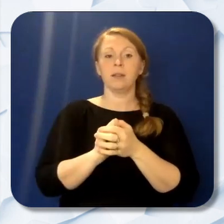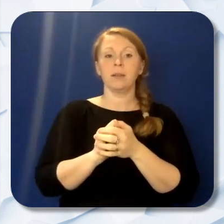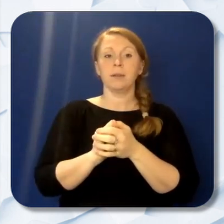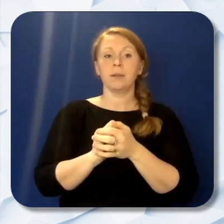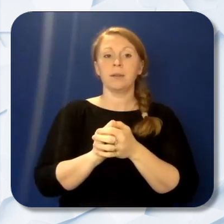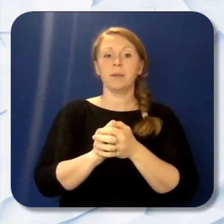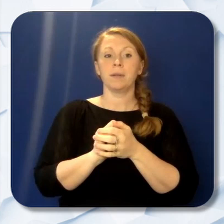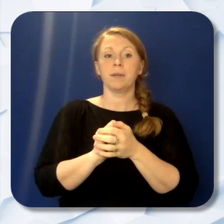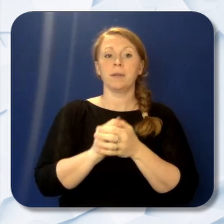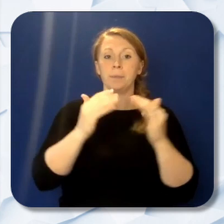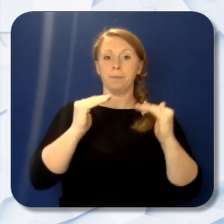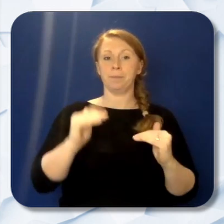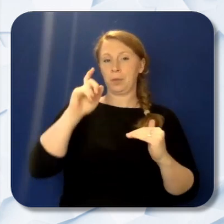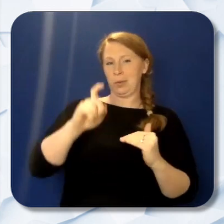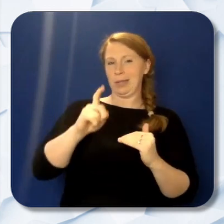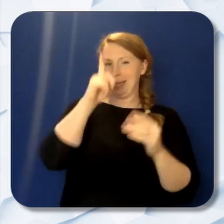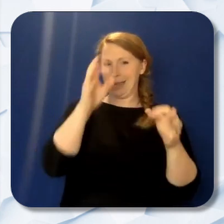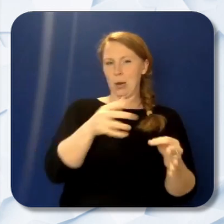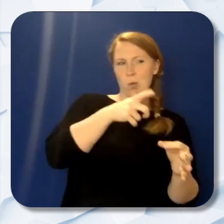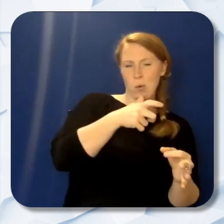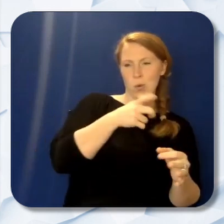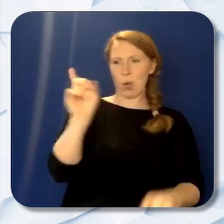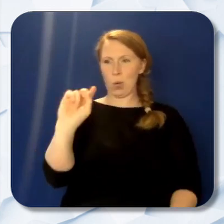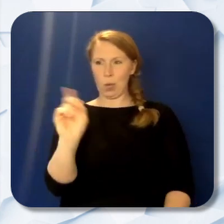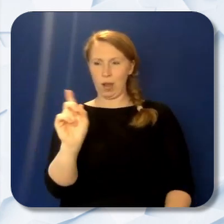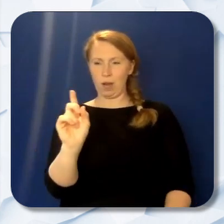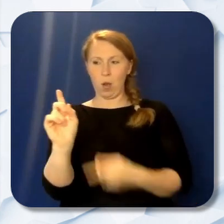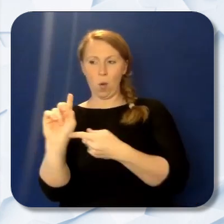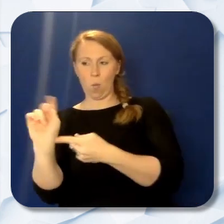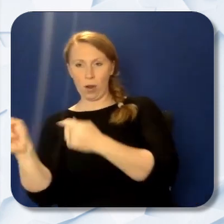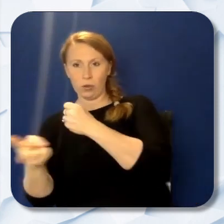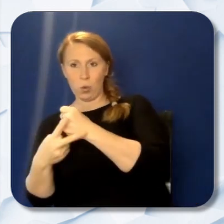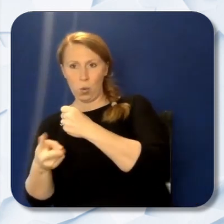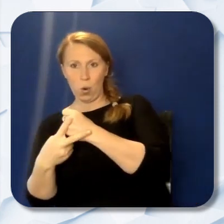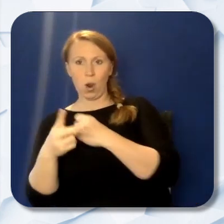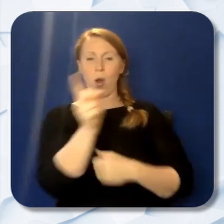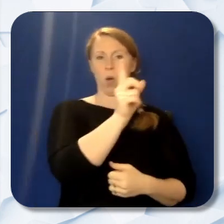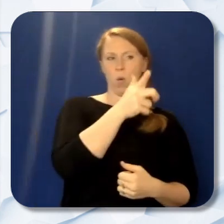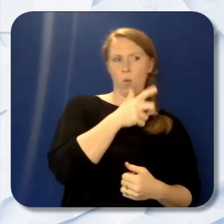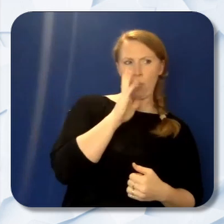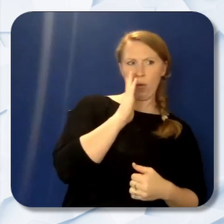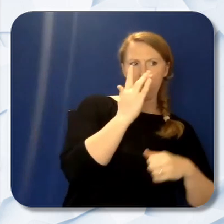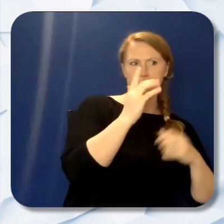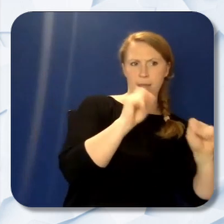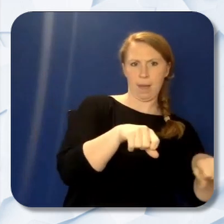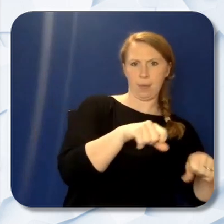naloxone, so who will be trained? And where will naloxone be stored? Um, As was already previously mentioned, there's training resources available